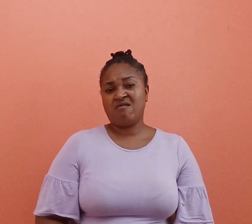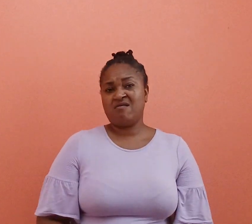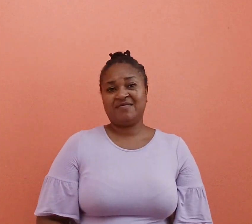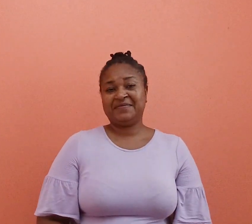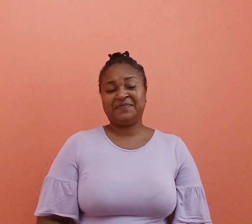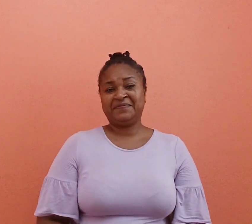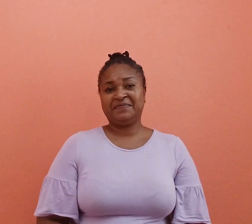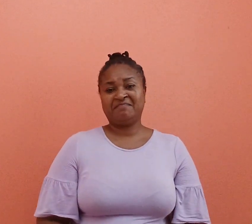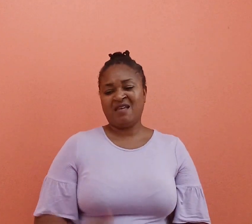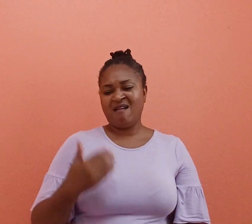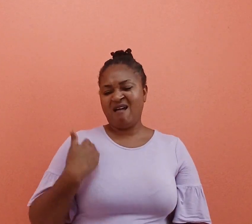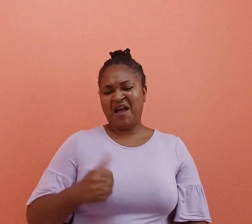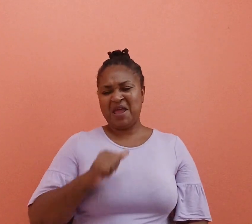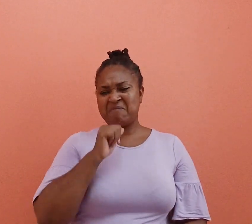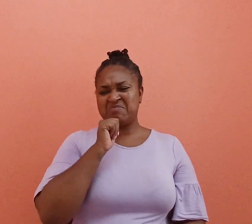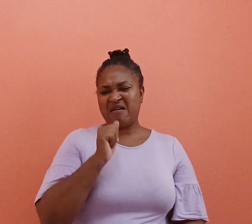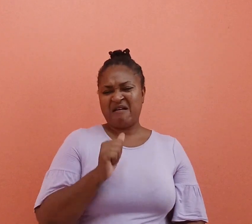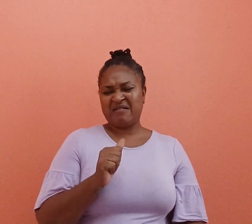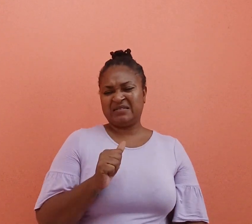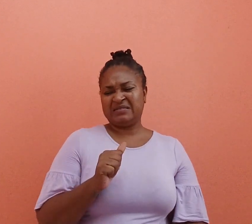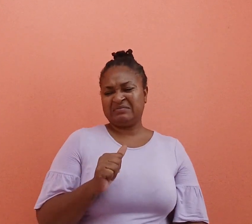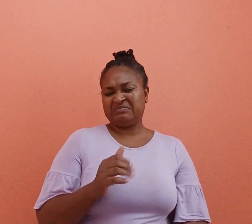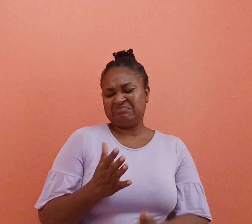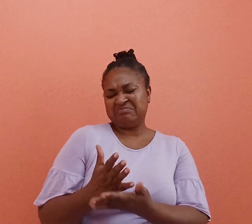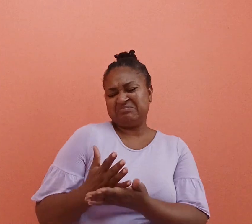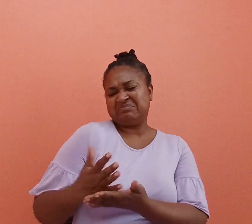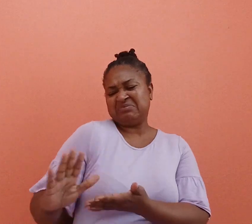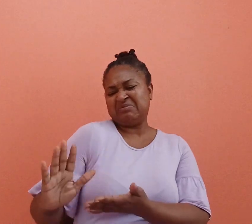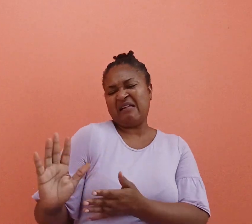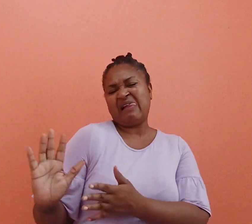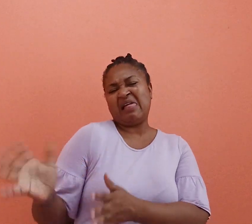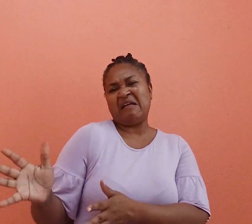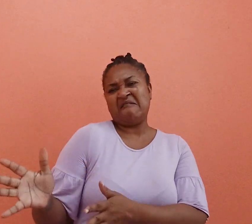I am not a leftover from someone else's plan.